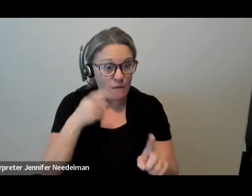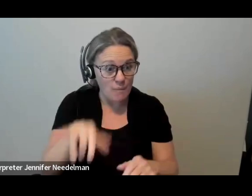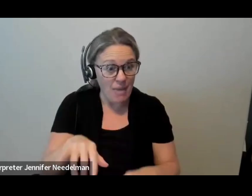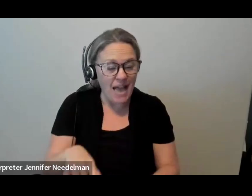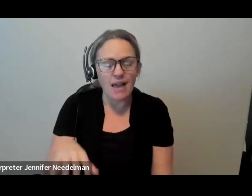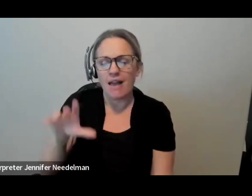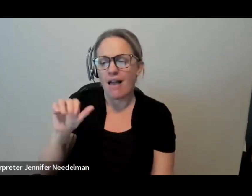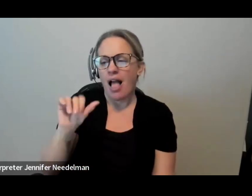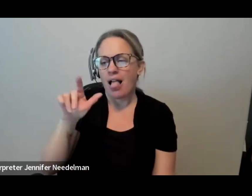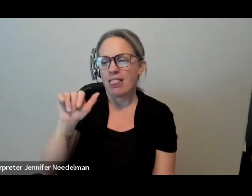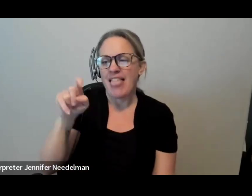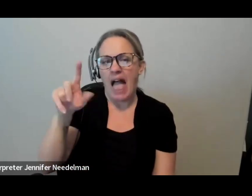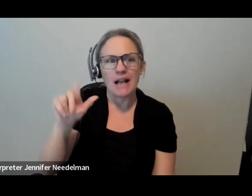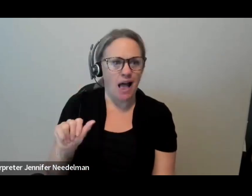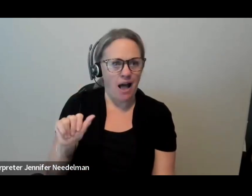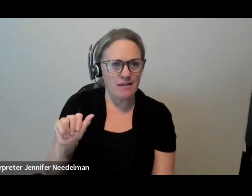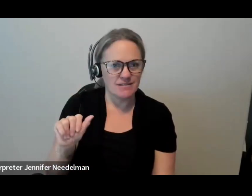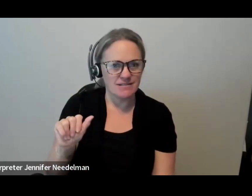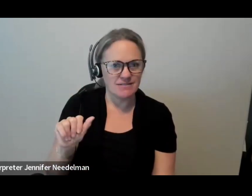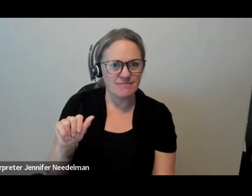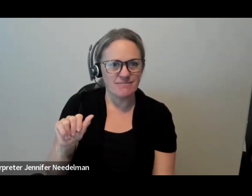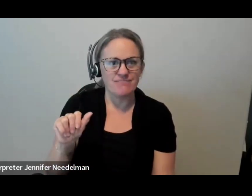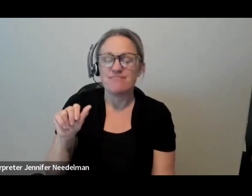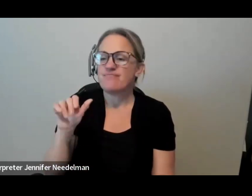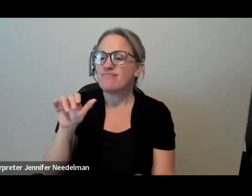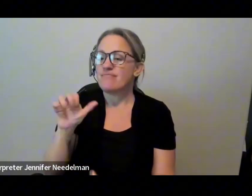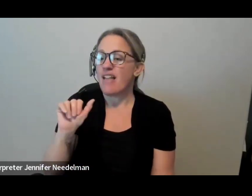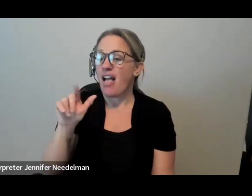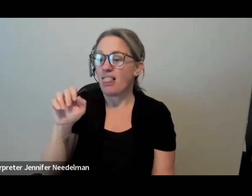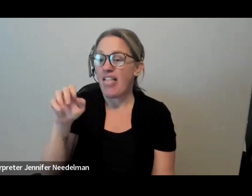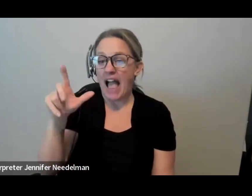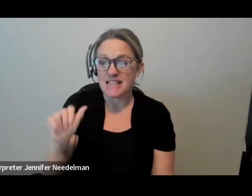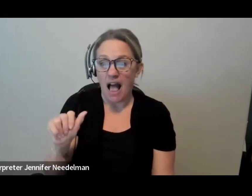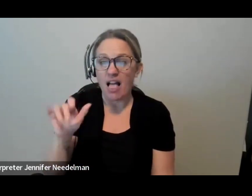and Alexa was that, we all know the voice activated service,